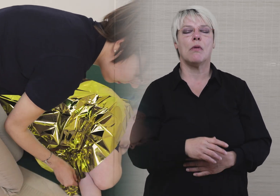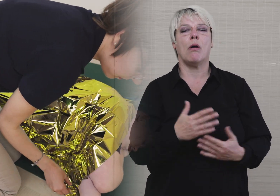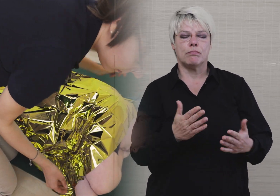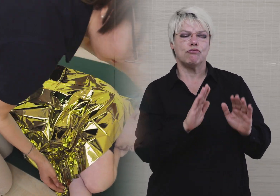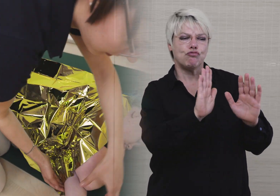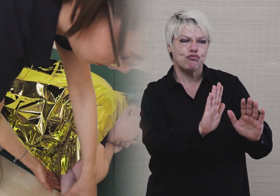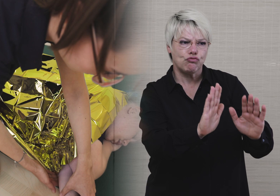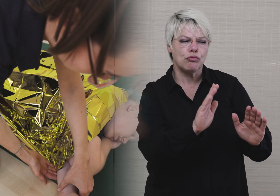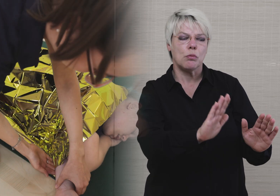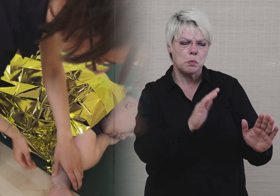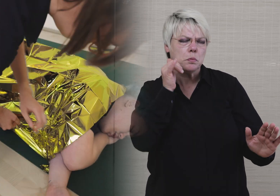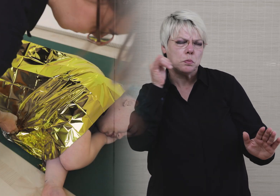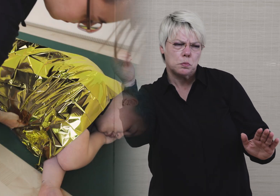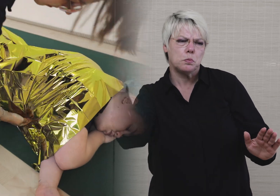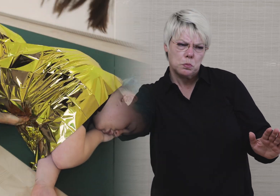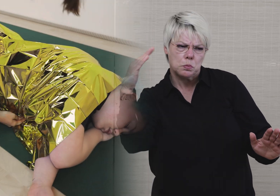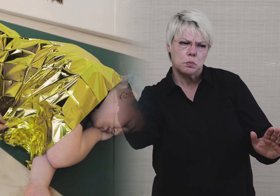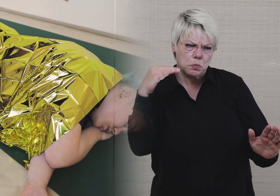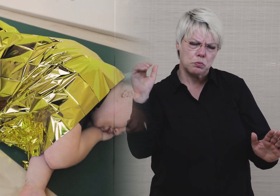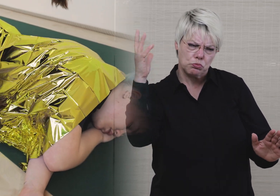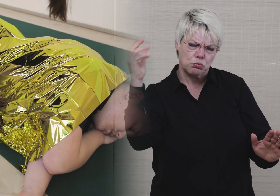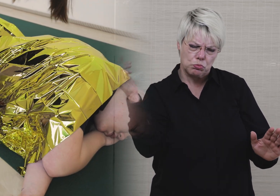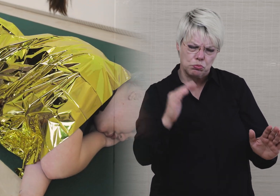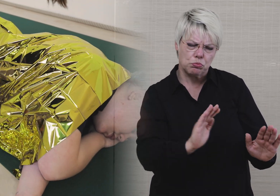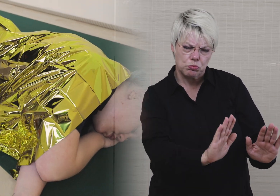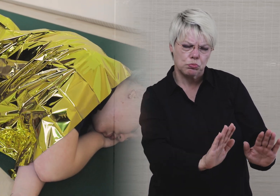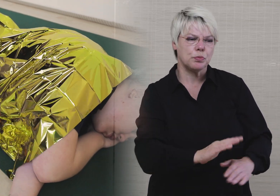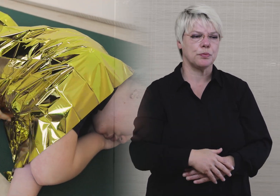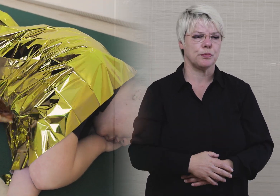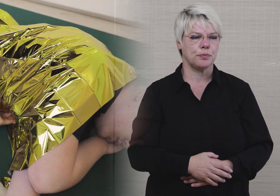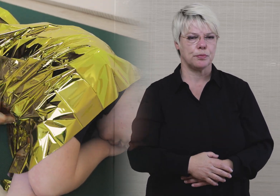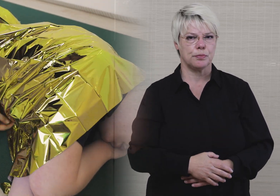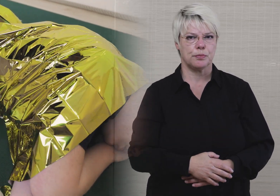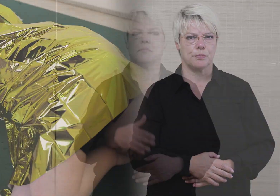4: provide comfort and keep checking till the ambulance arrives.